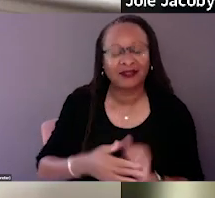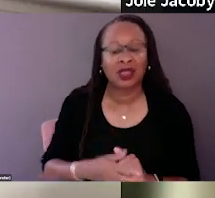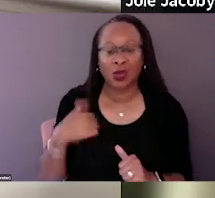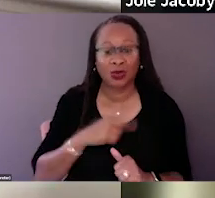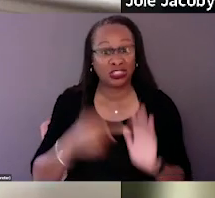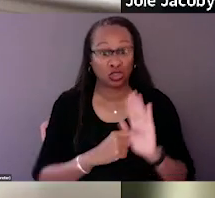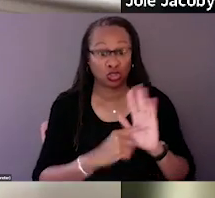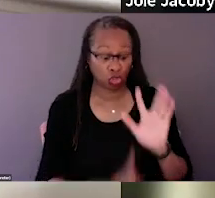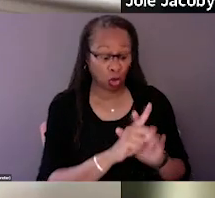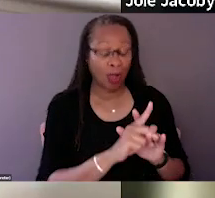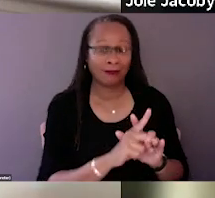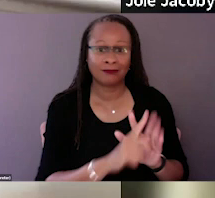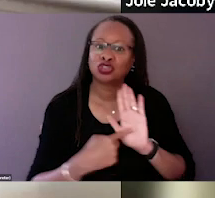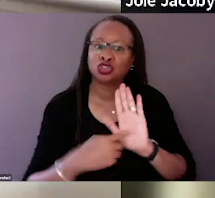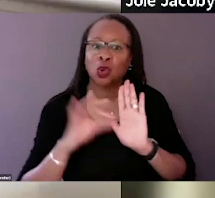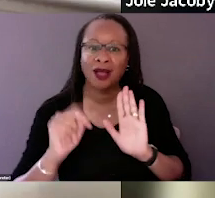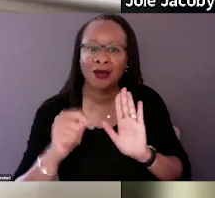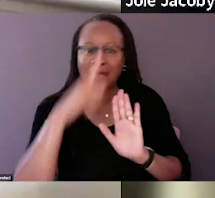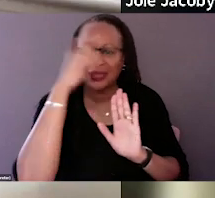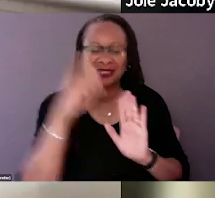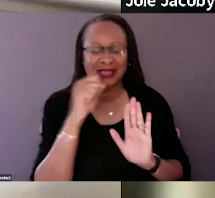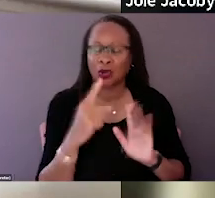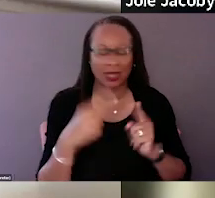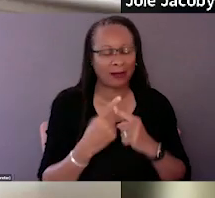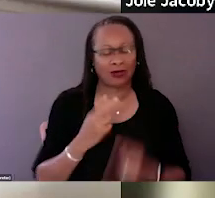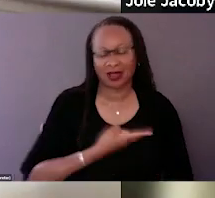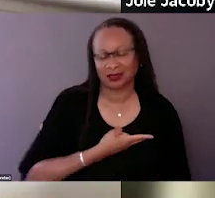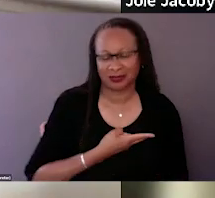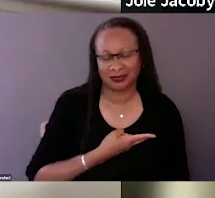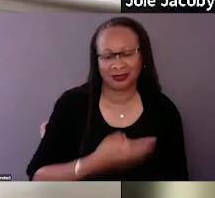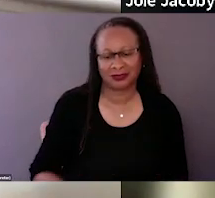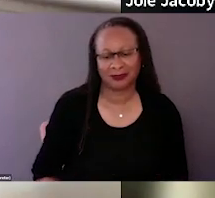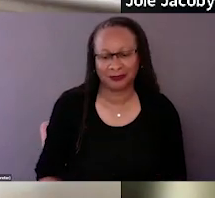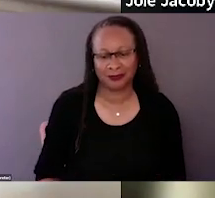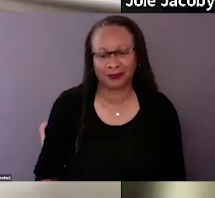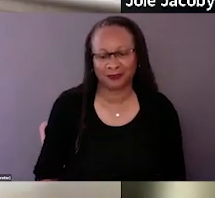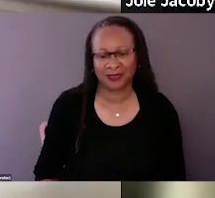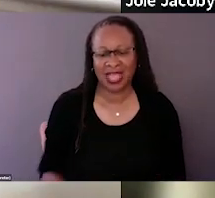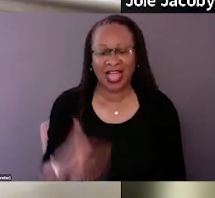"because it's not just about us." And I feel like that quote was totally directed to me